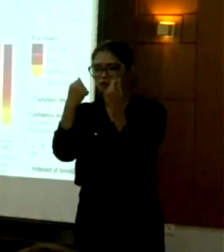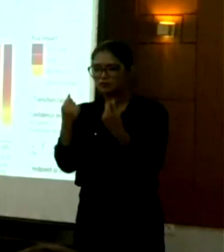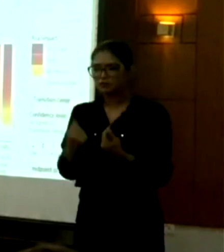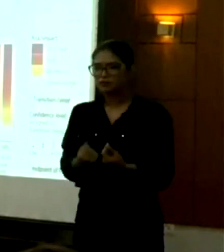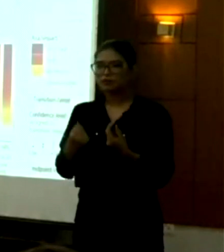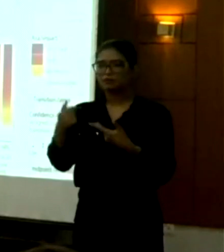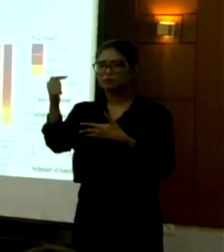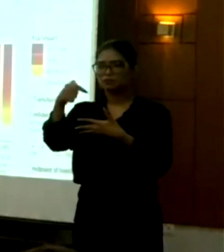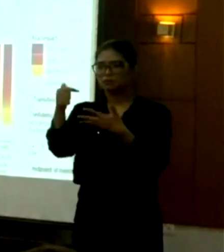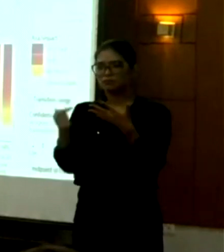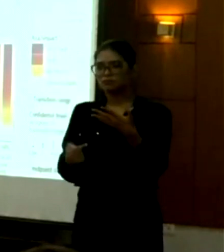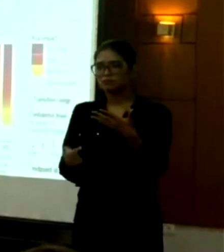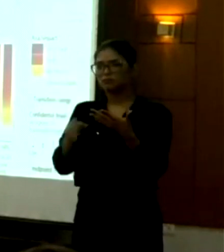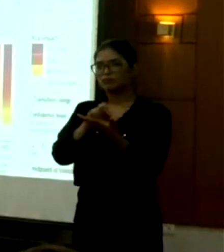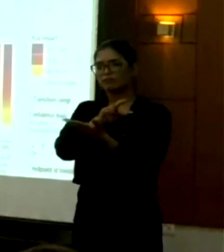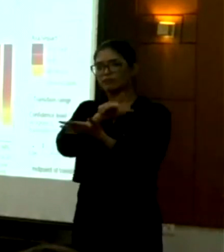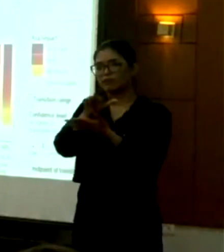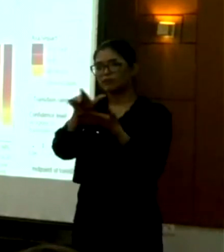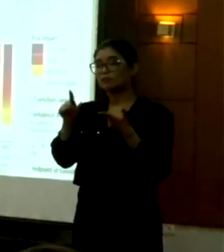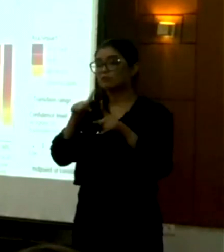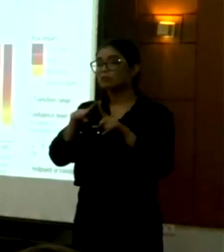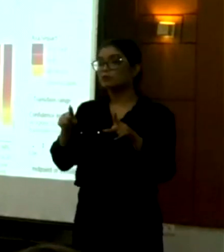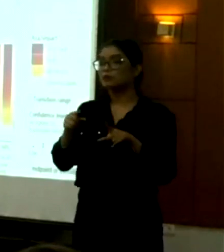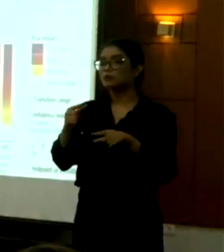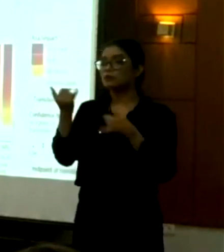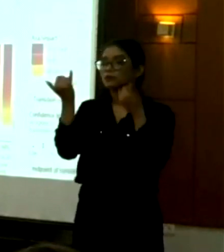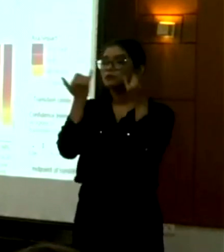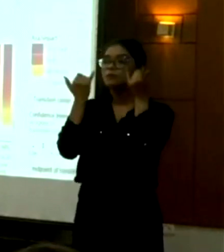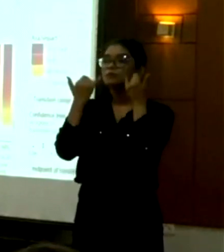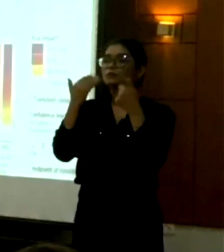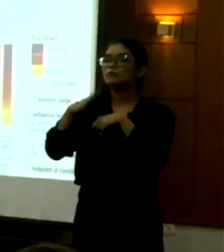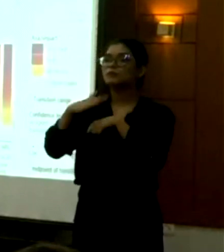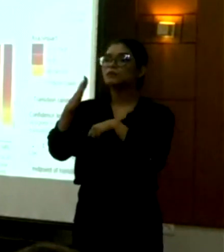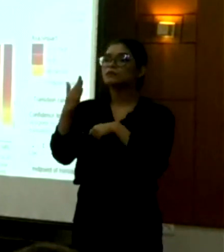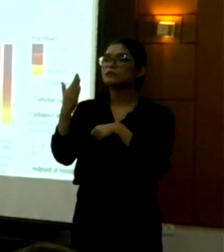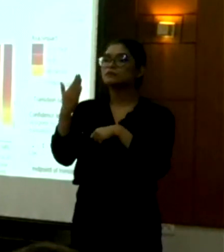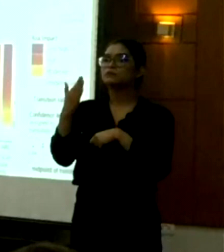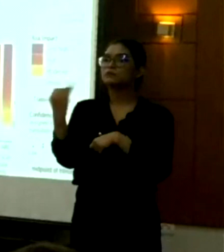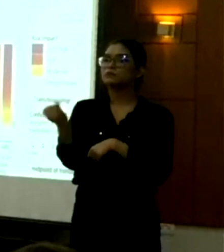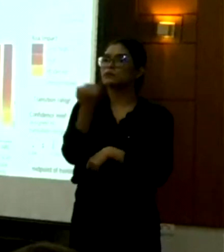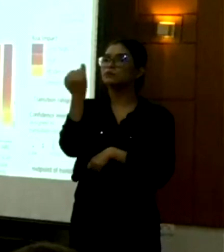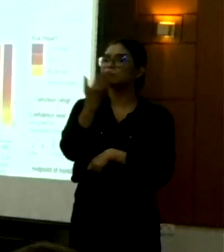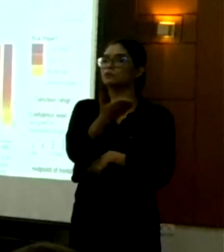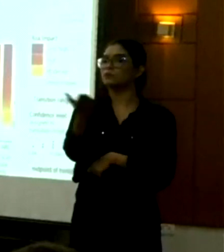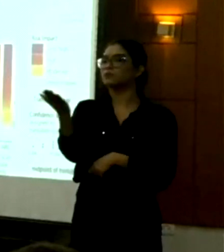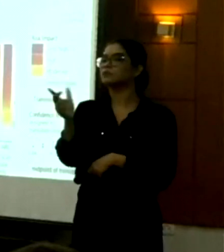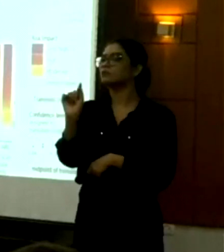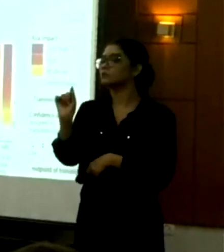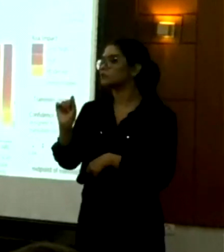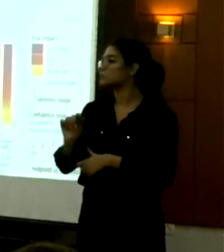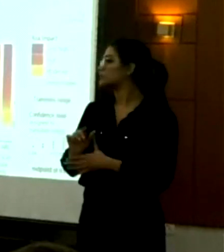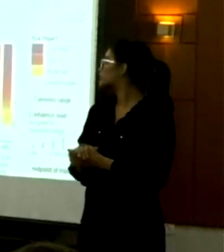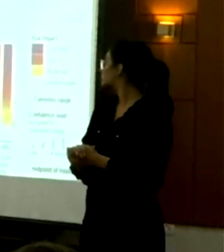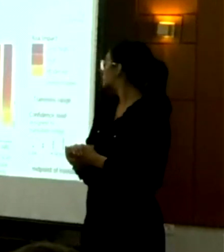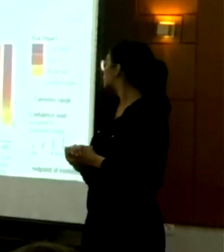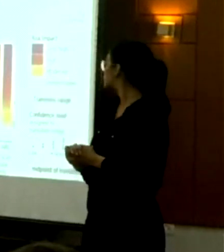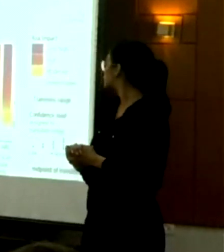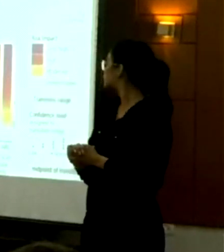, the most important information here for you is the following. I managed until